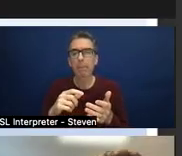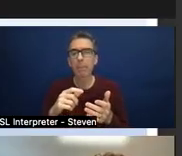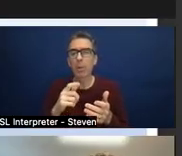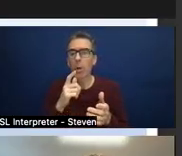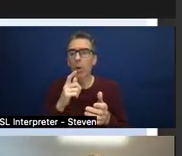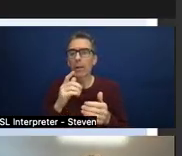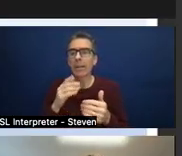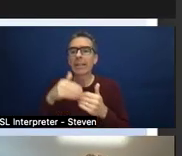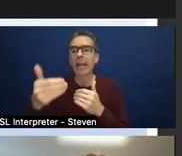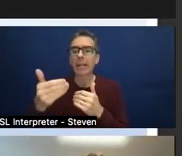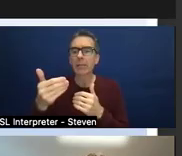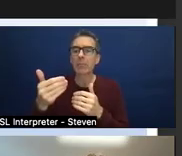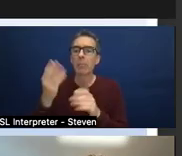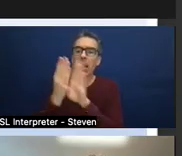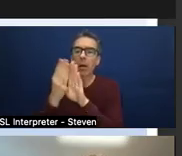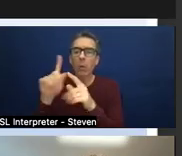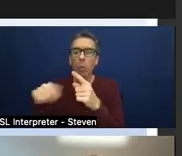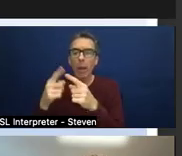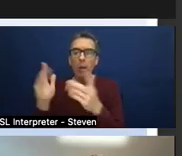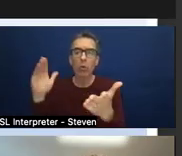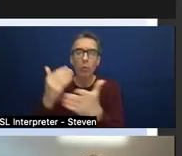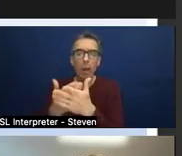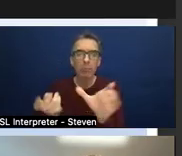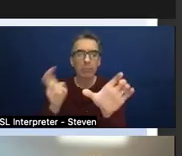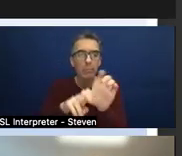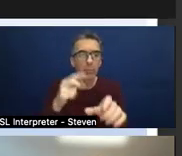So similar to what you might see at the Decatur and Federal Station.